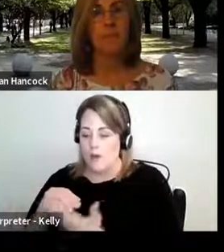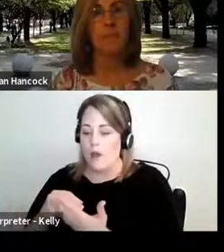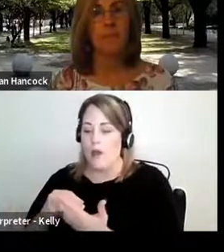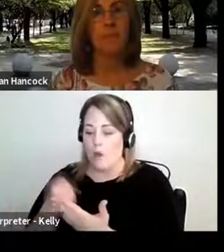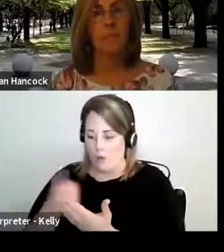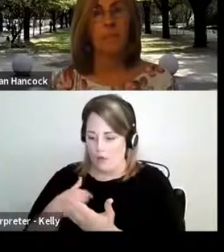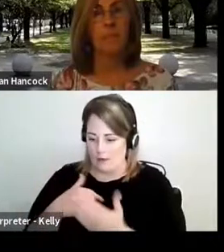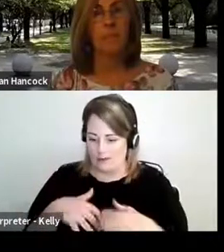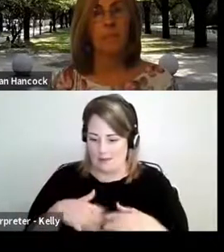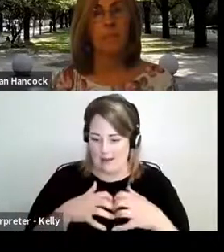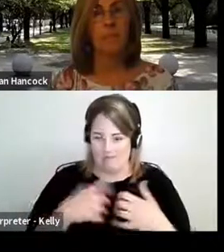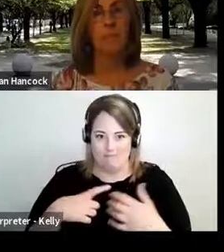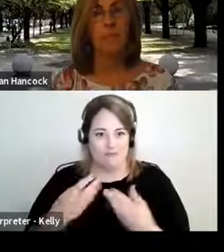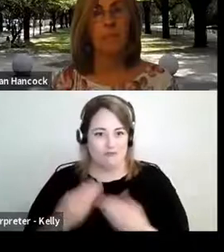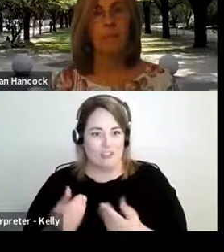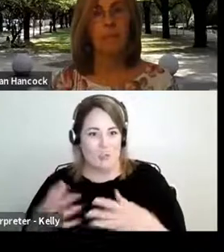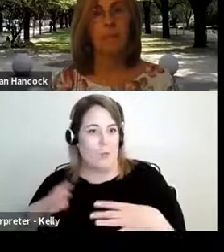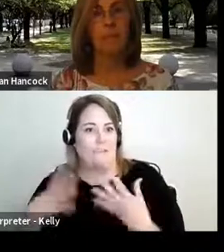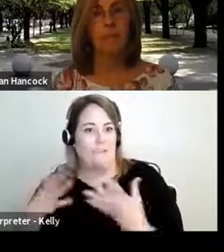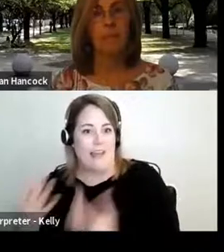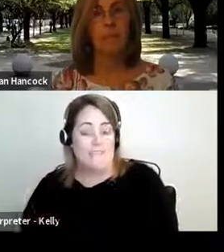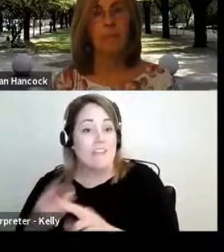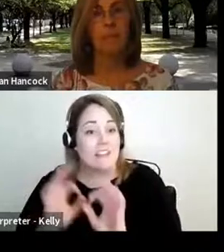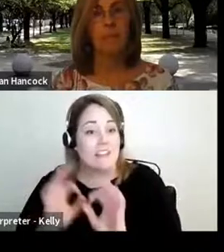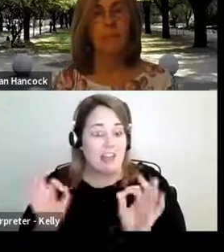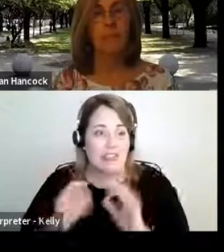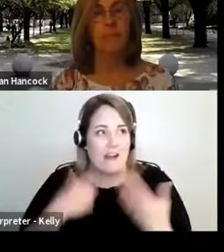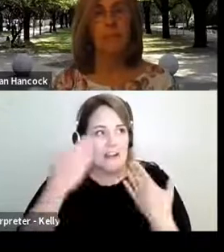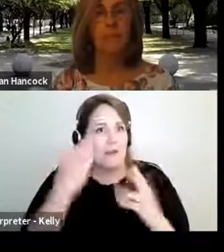resources available would have take - I don't know if we would ever have been able to get it off the